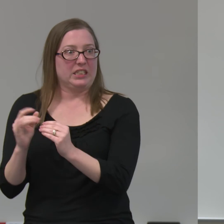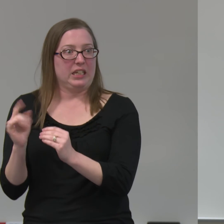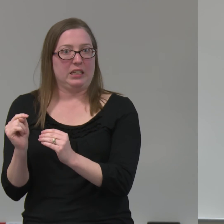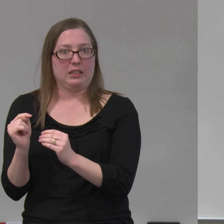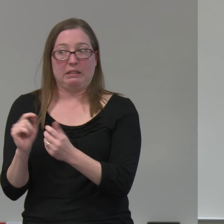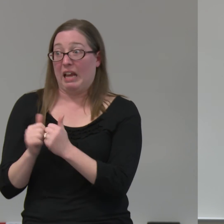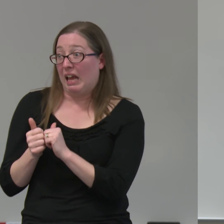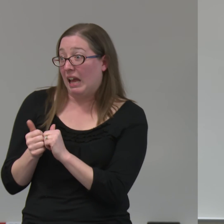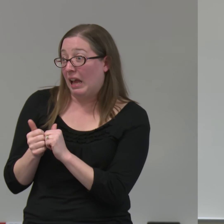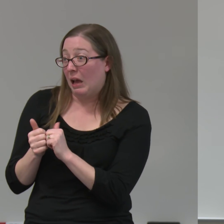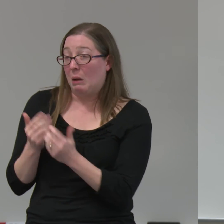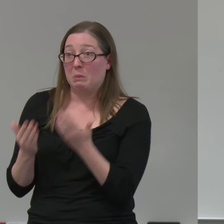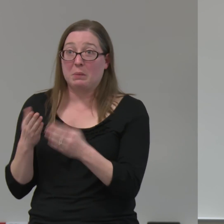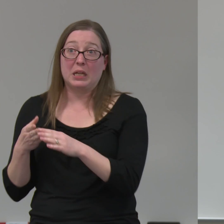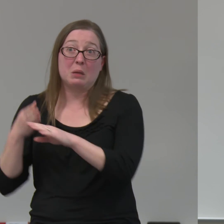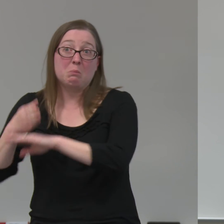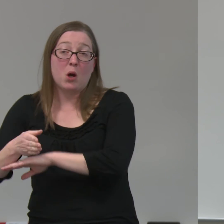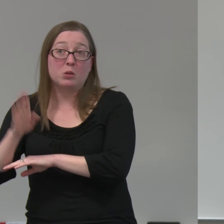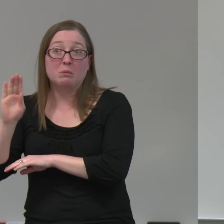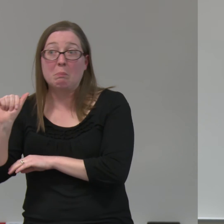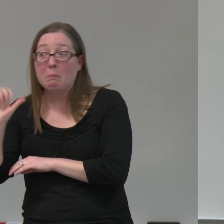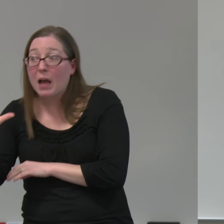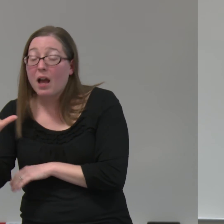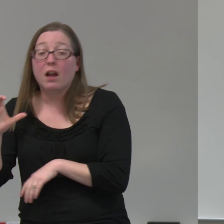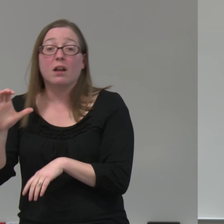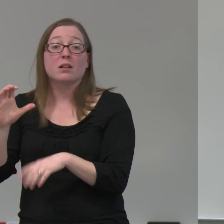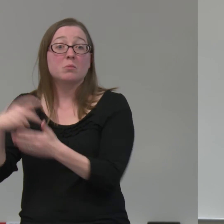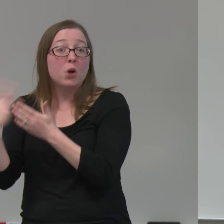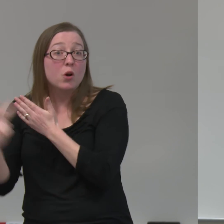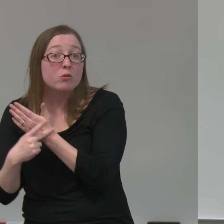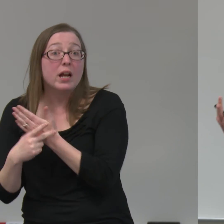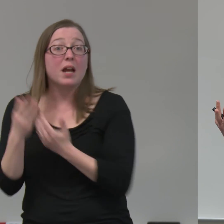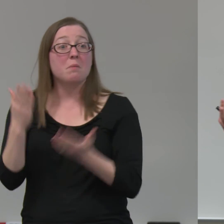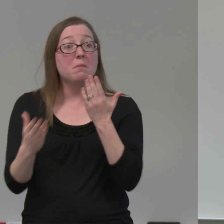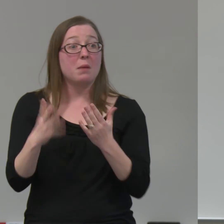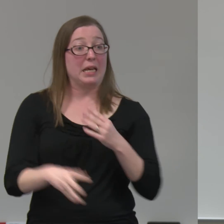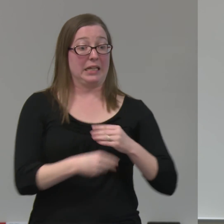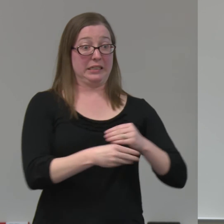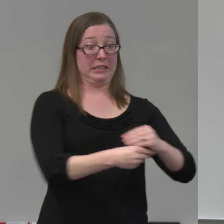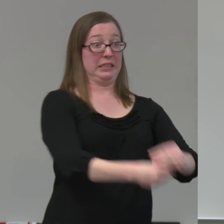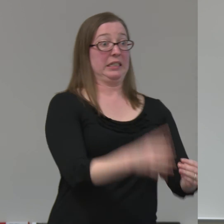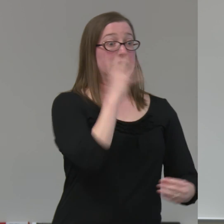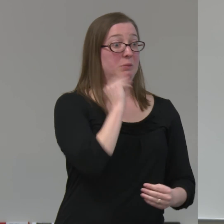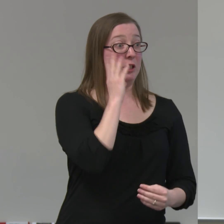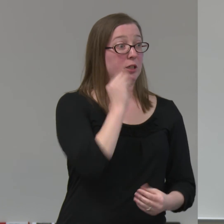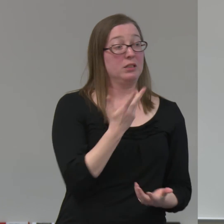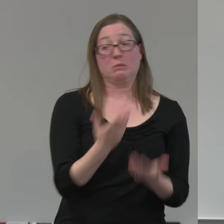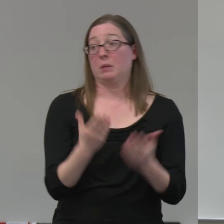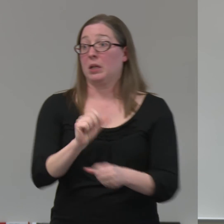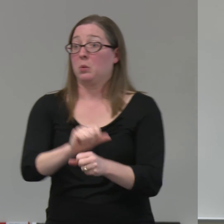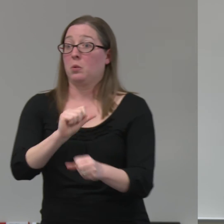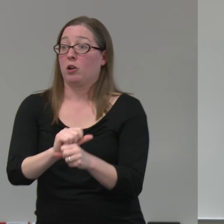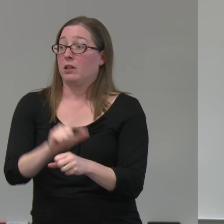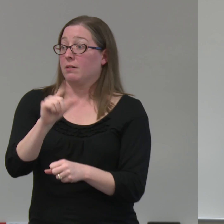either through a postbac program or getting a lot of additional experience by working as a tech